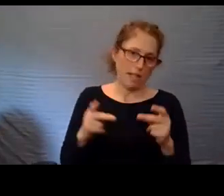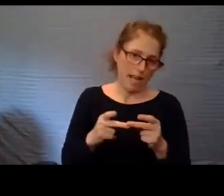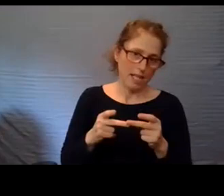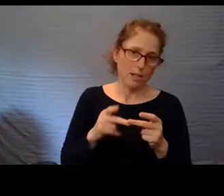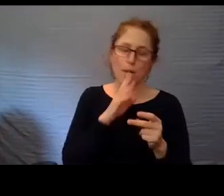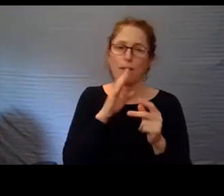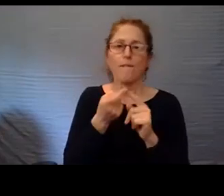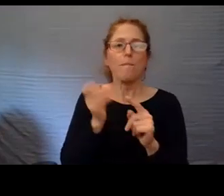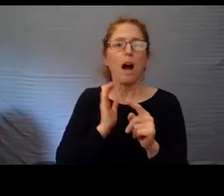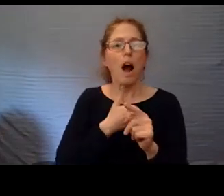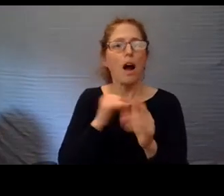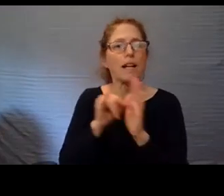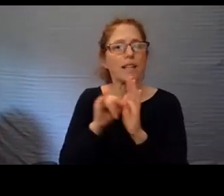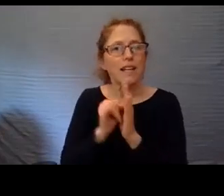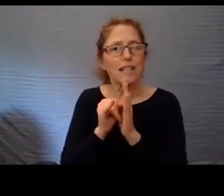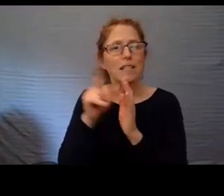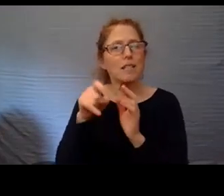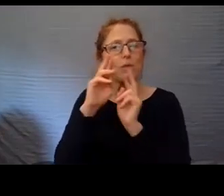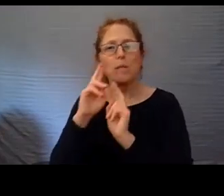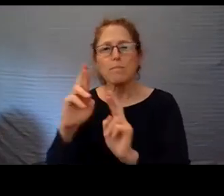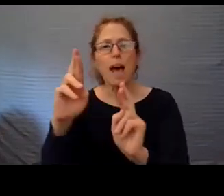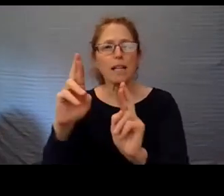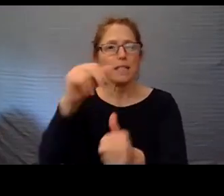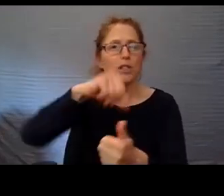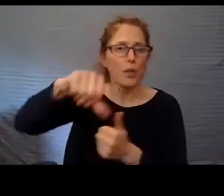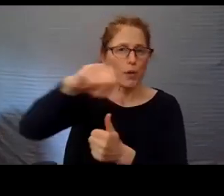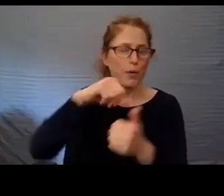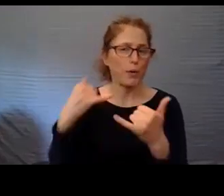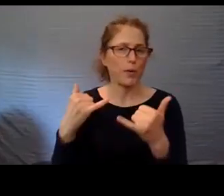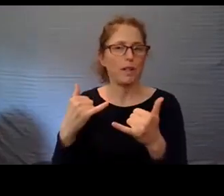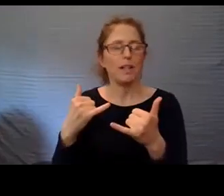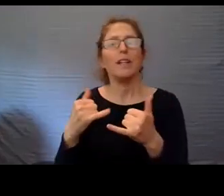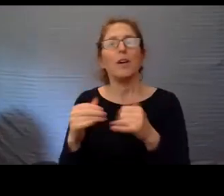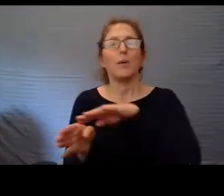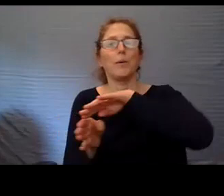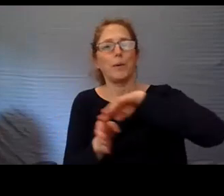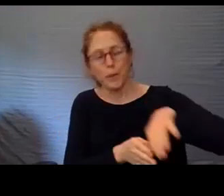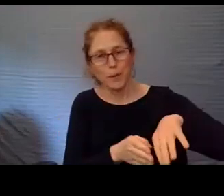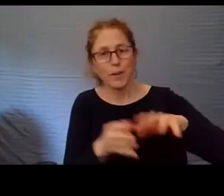so please have patience and respect for each other. Now that all of that is out of the way, I'm so happy to introduce you to our